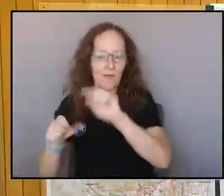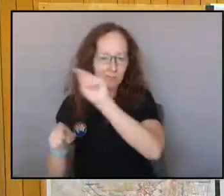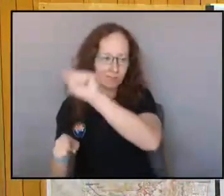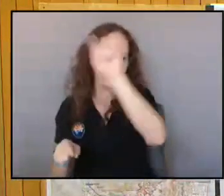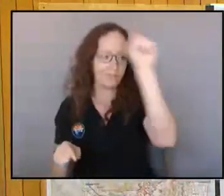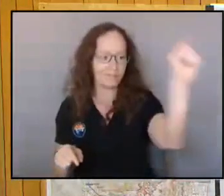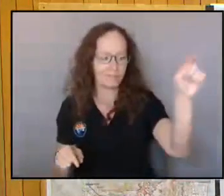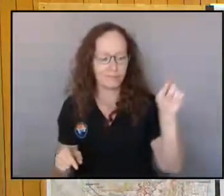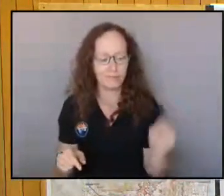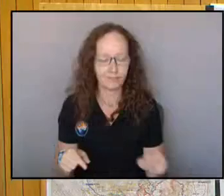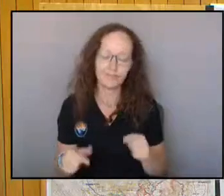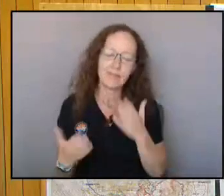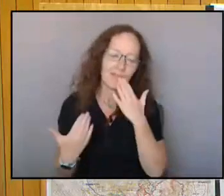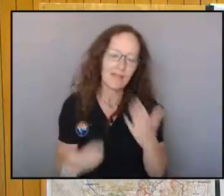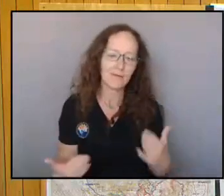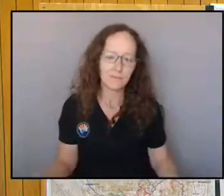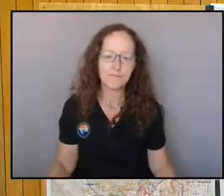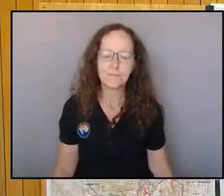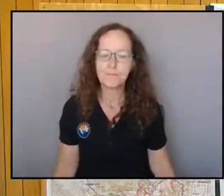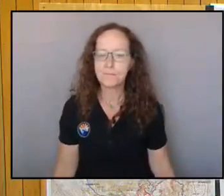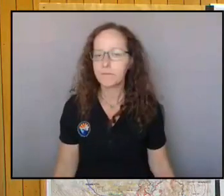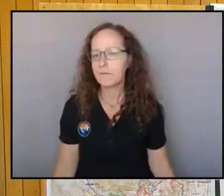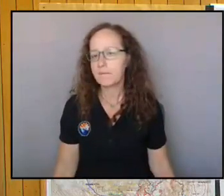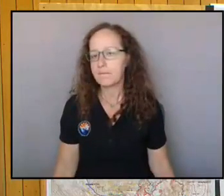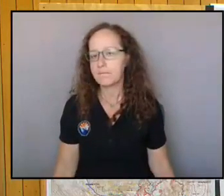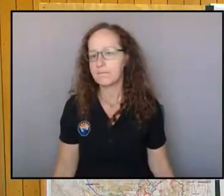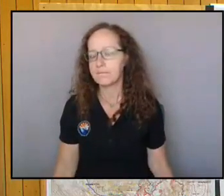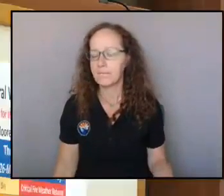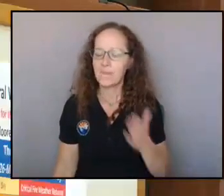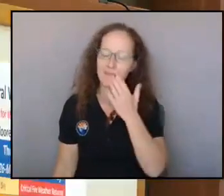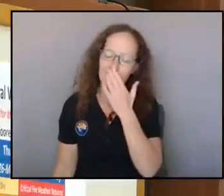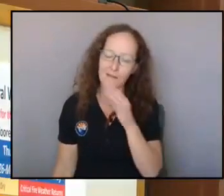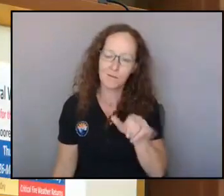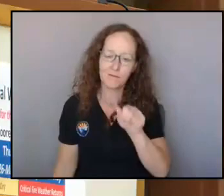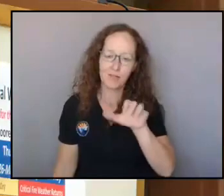AMERICAN SIGN LANGUAGE INTERPRETER, AS WELL AS ROBIN, WHO'S HANDLING THE CLOSED CAPTIONING.